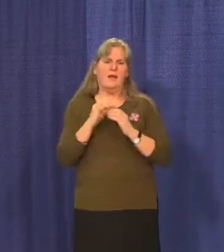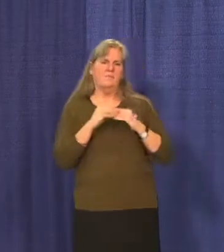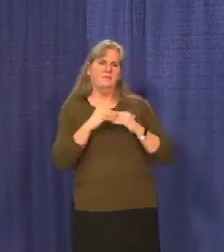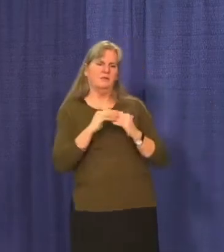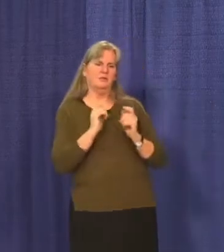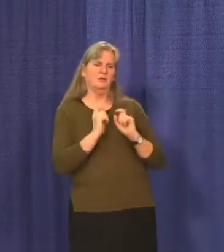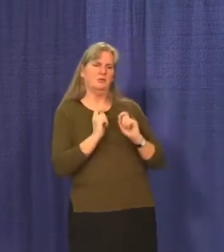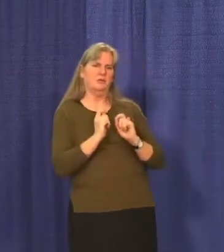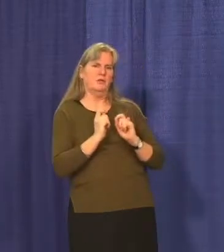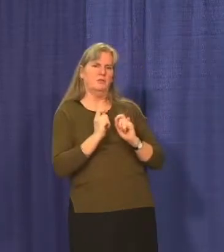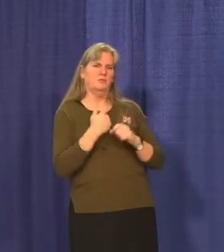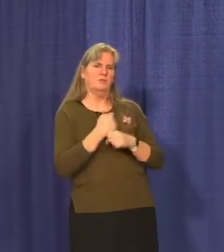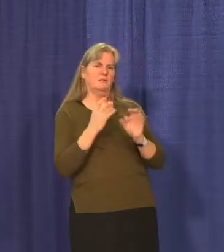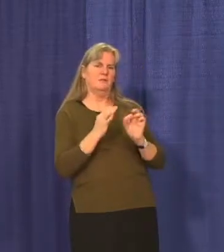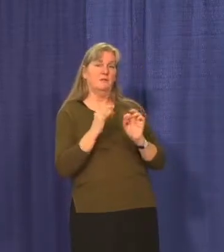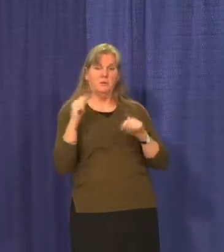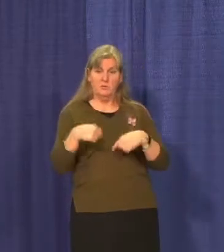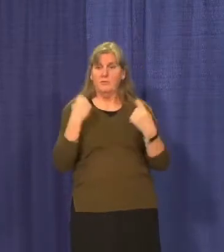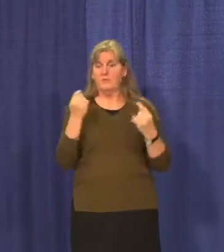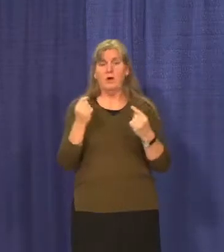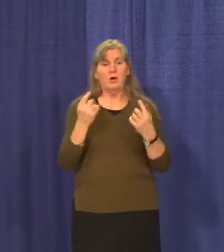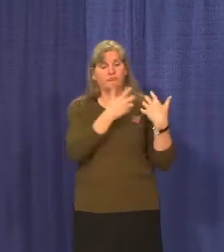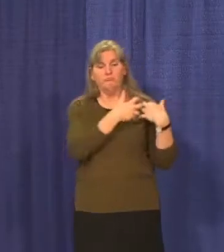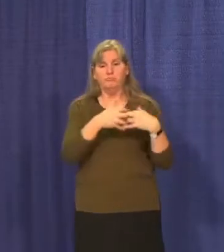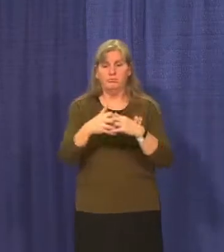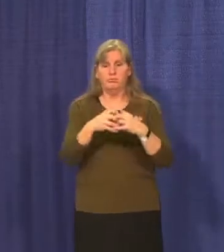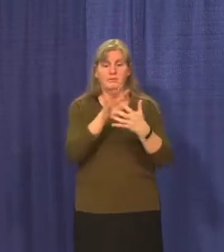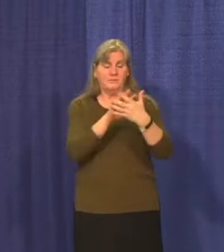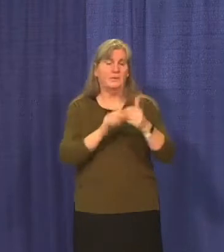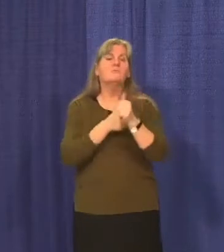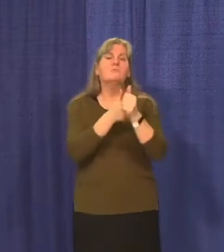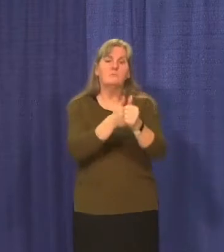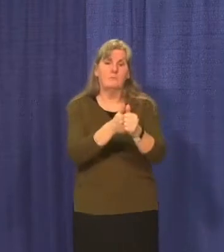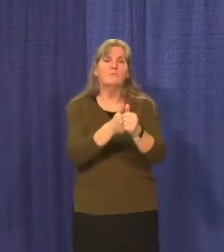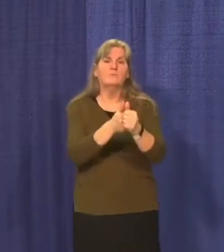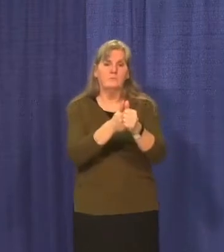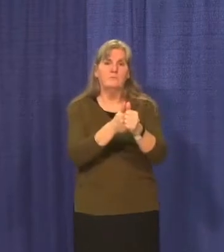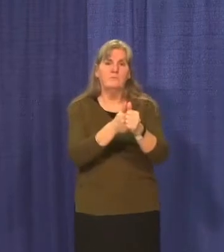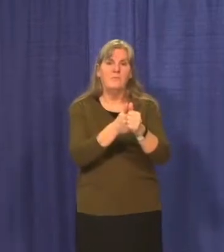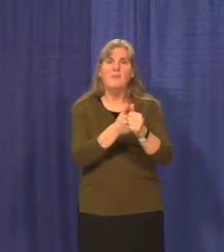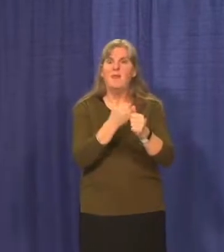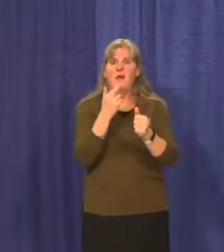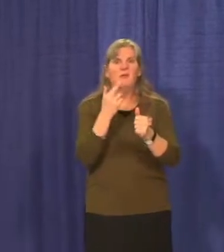ability to adjust. So far, so good, and it is why we have been able to move up